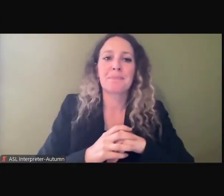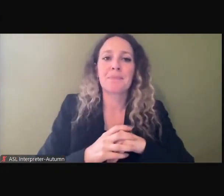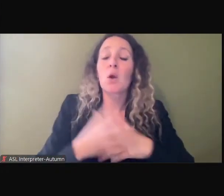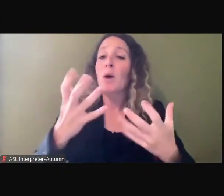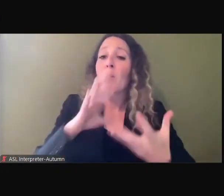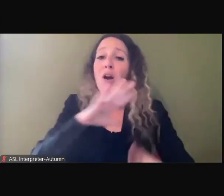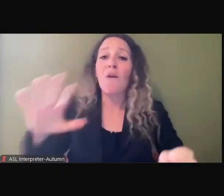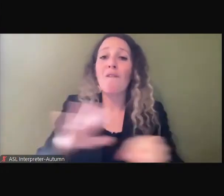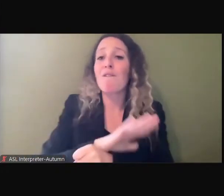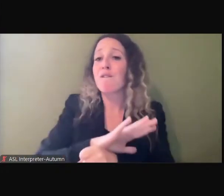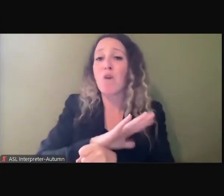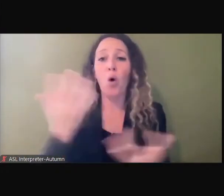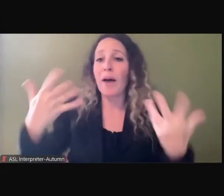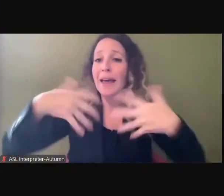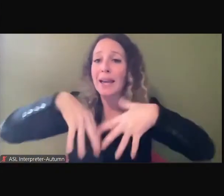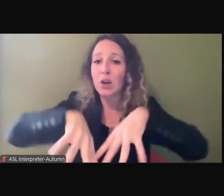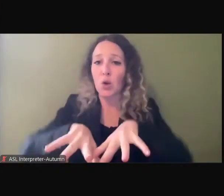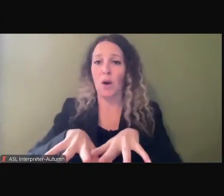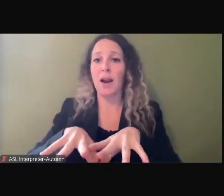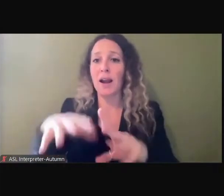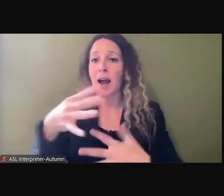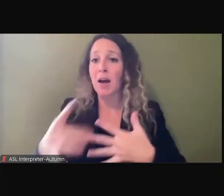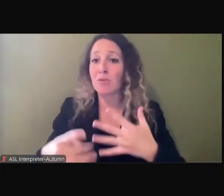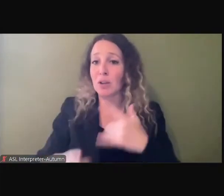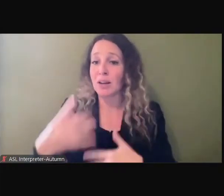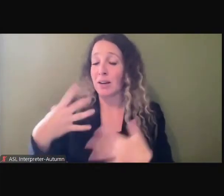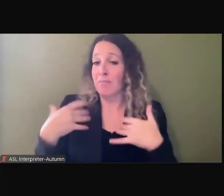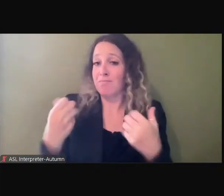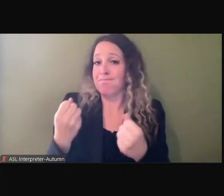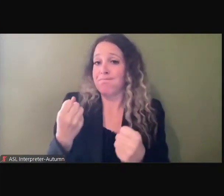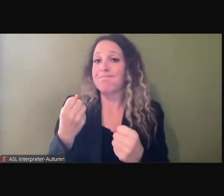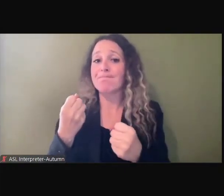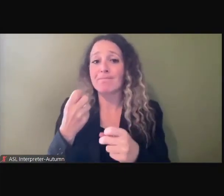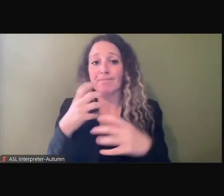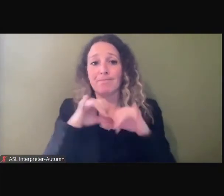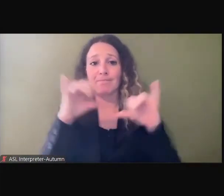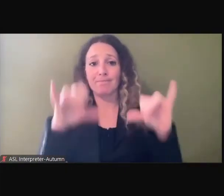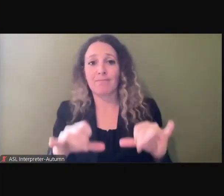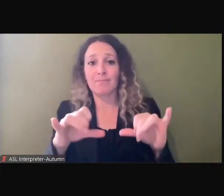within our healthcare system, offering individuals with disabilities the independence and quality